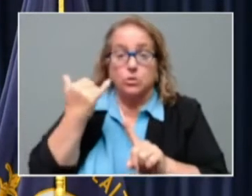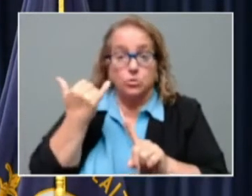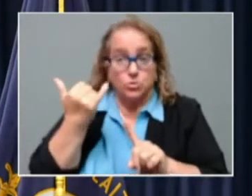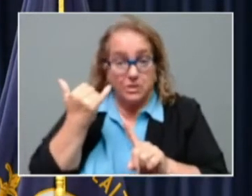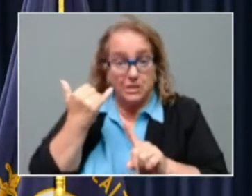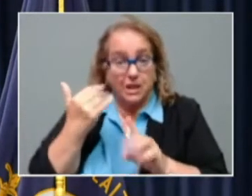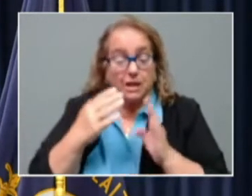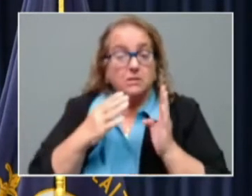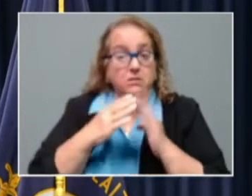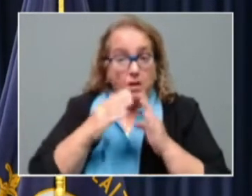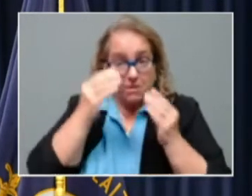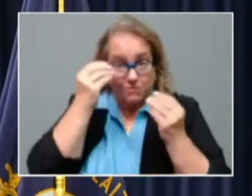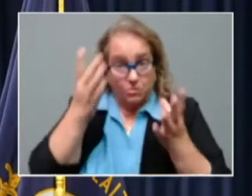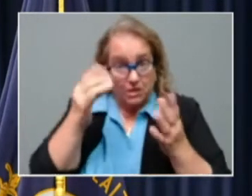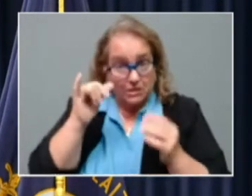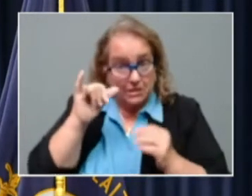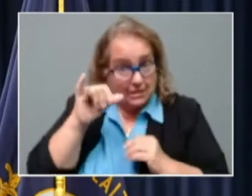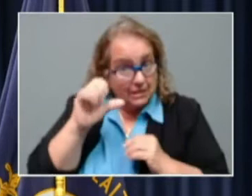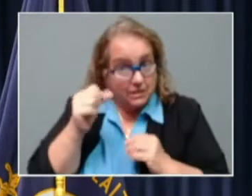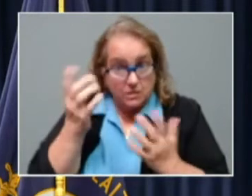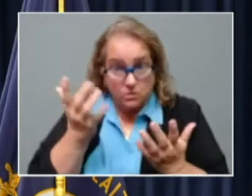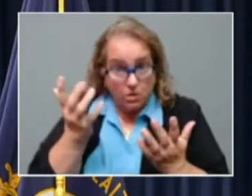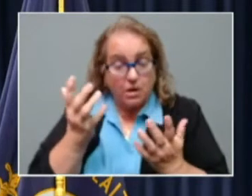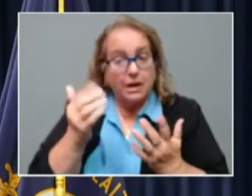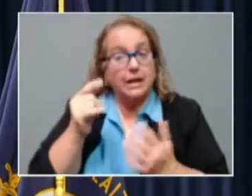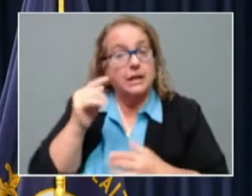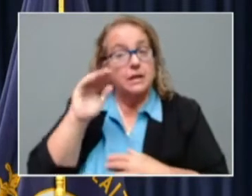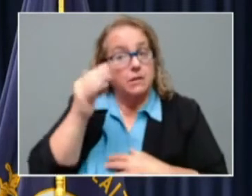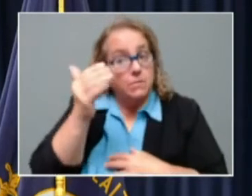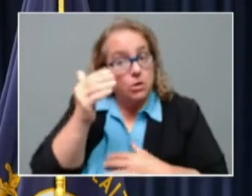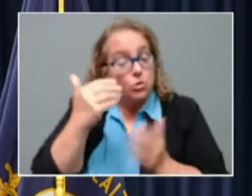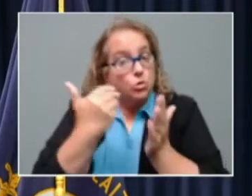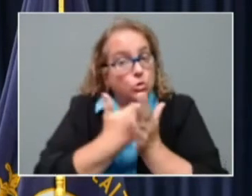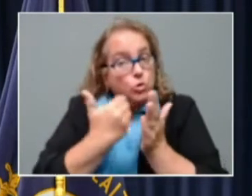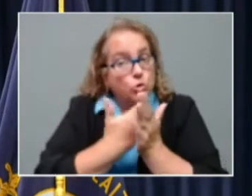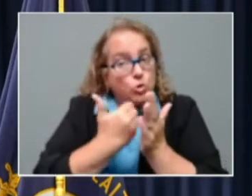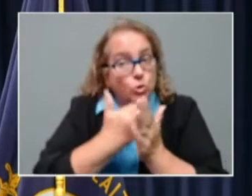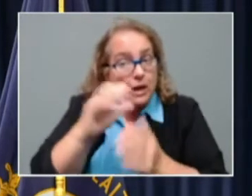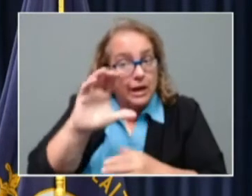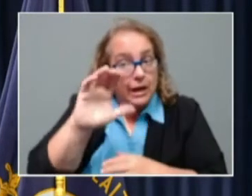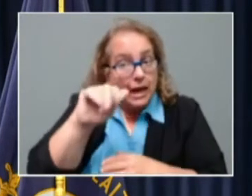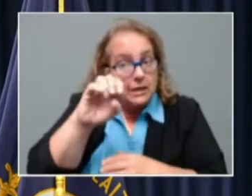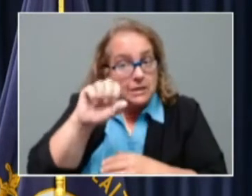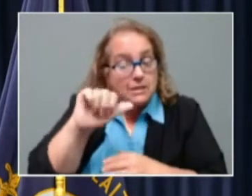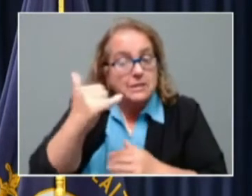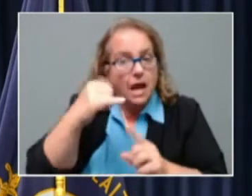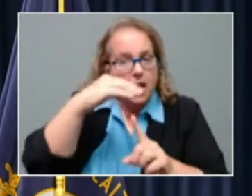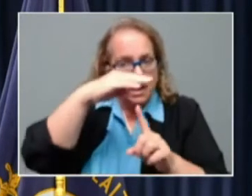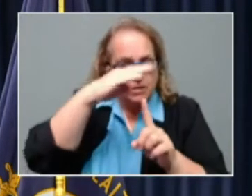appears that new cases are not only plateau in, but we may be seeing a